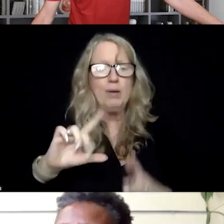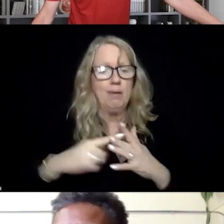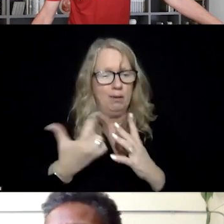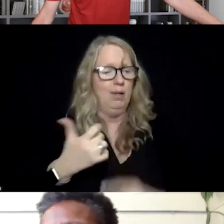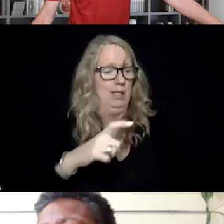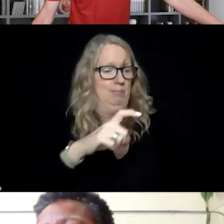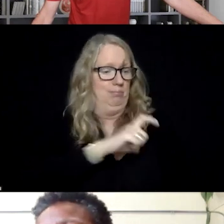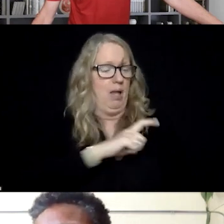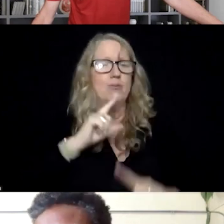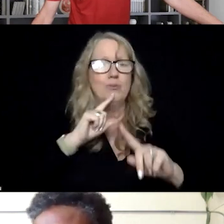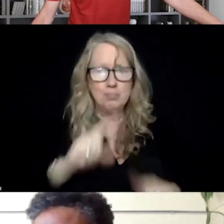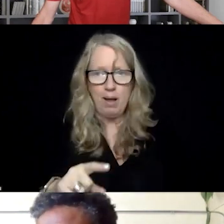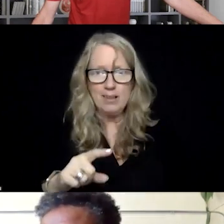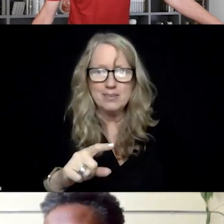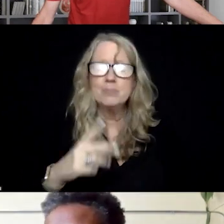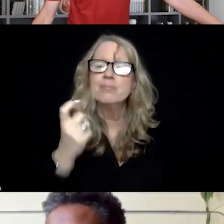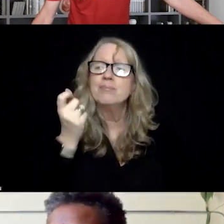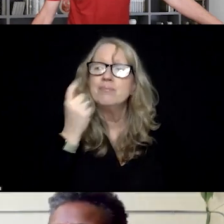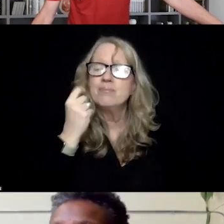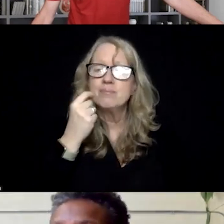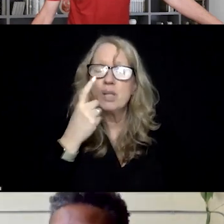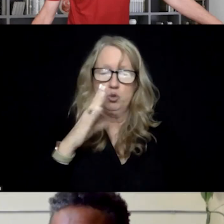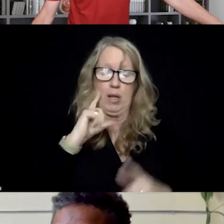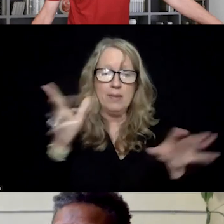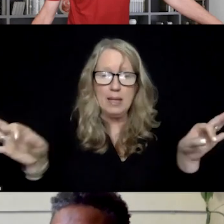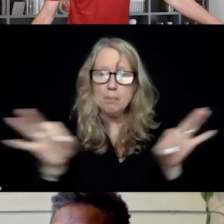RESPONSE. THERE ARE A COUPLE OF THINGS THAT ARE IMPORTANT AS WE